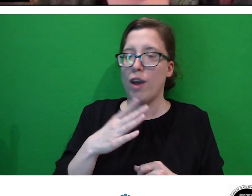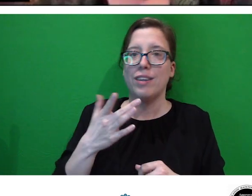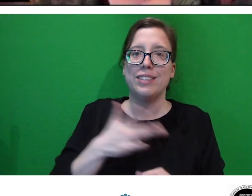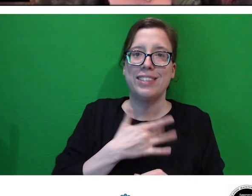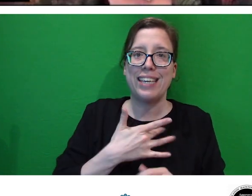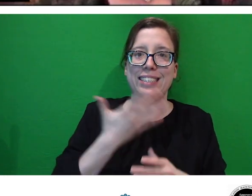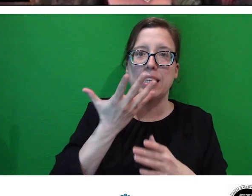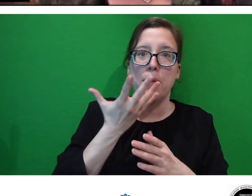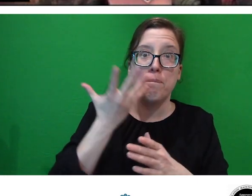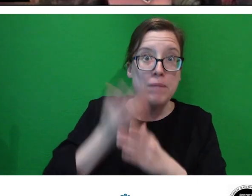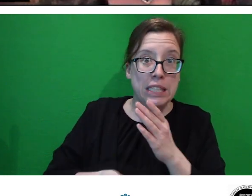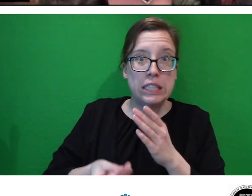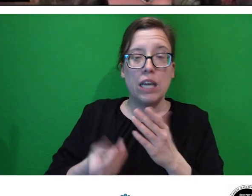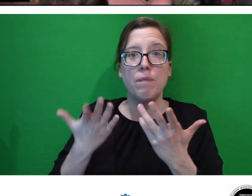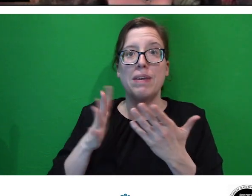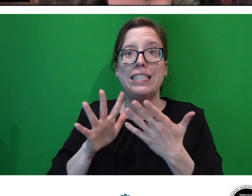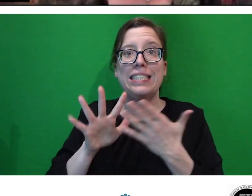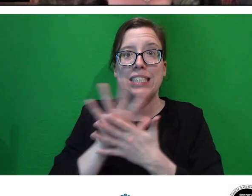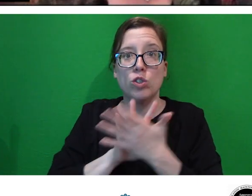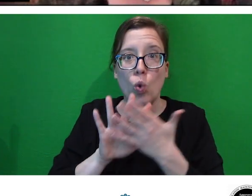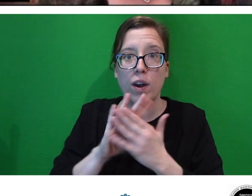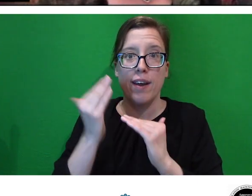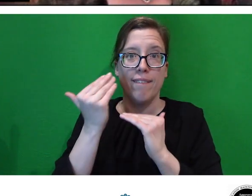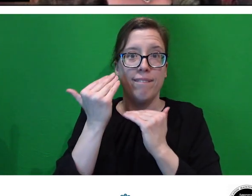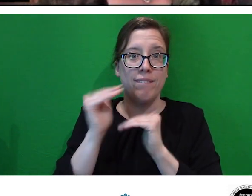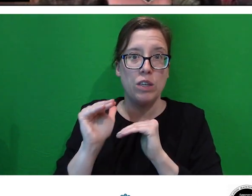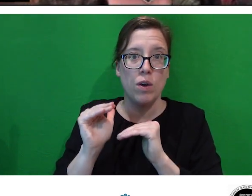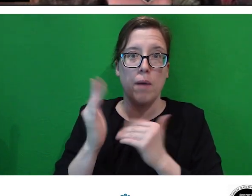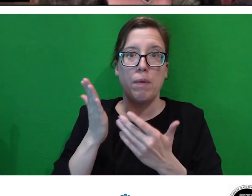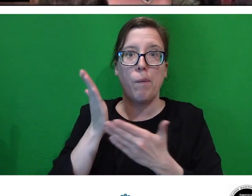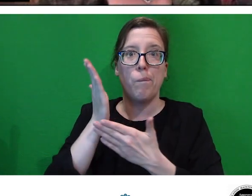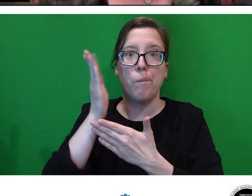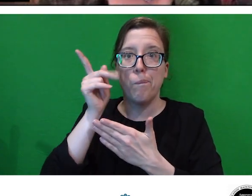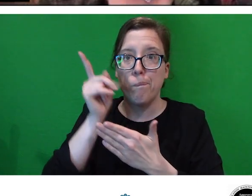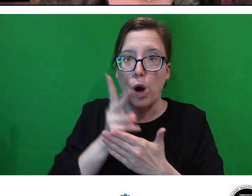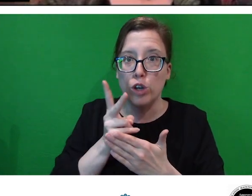that kids with deafblindness they do not see the world as we do. The